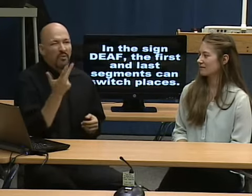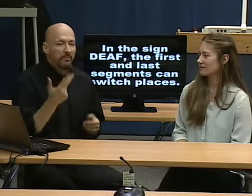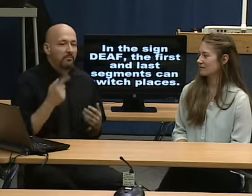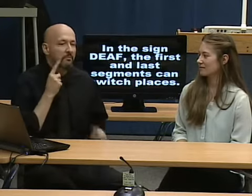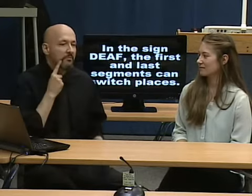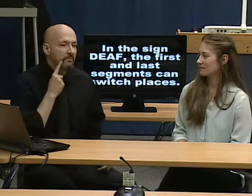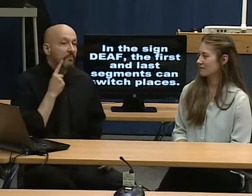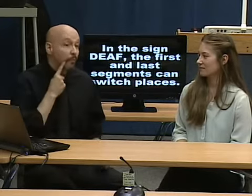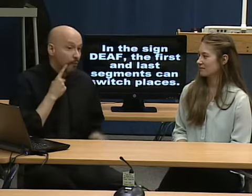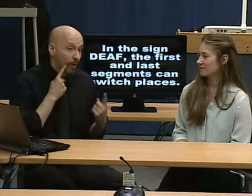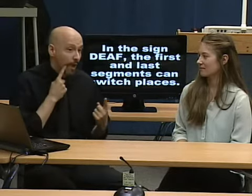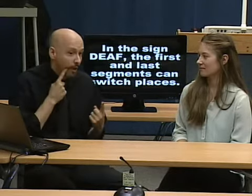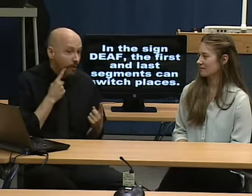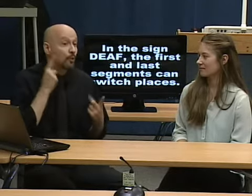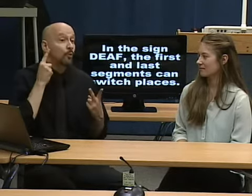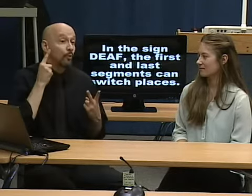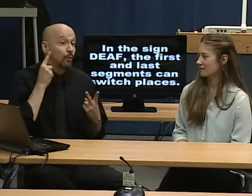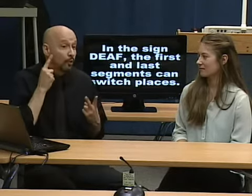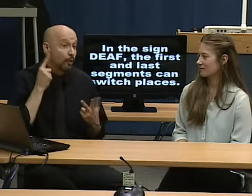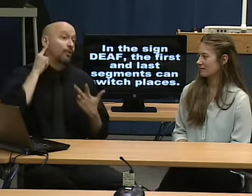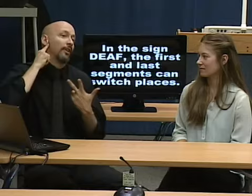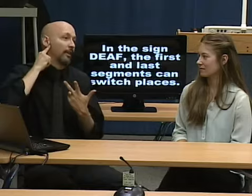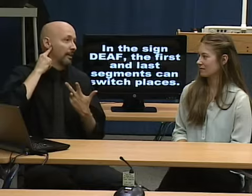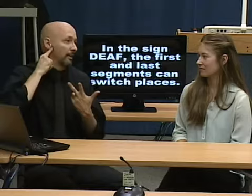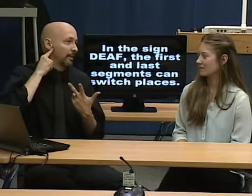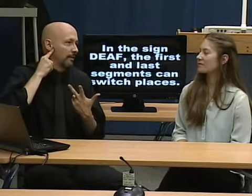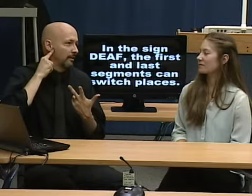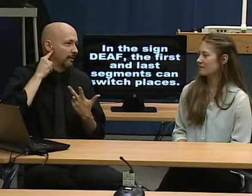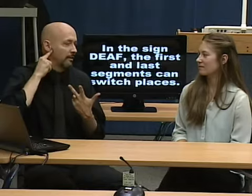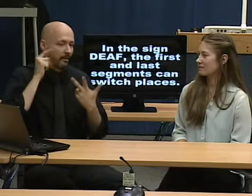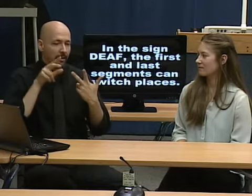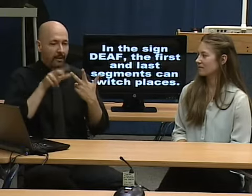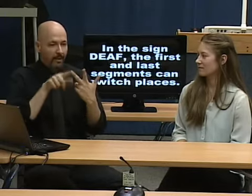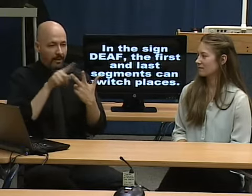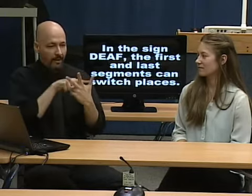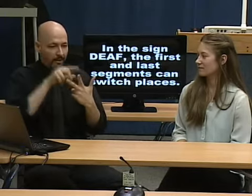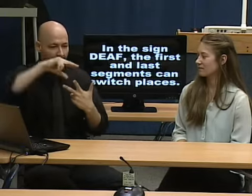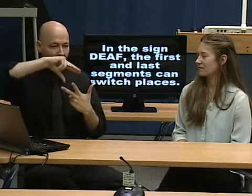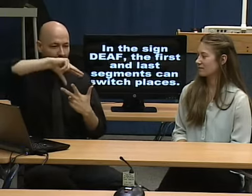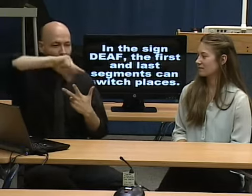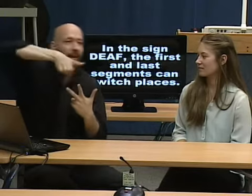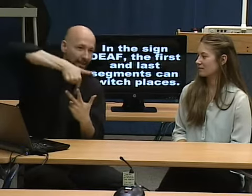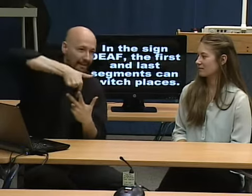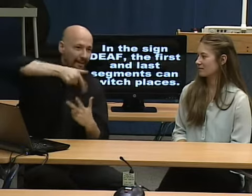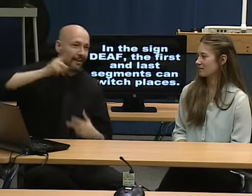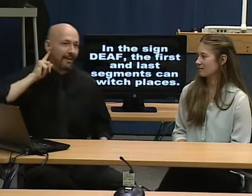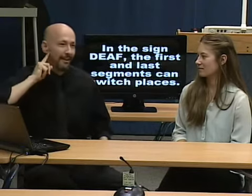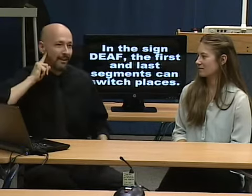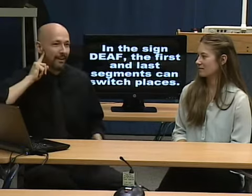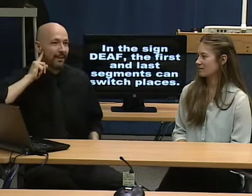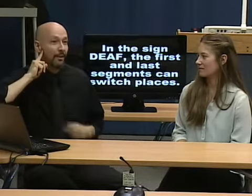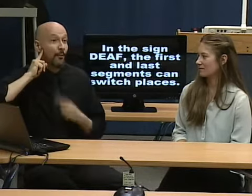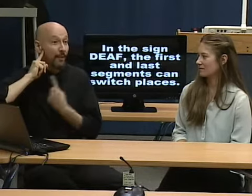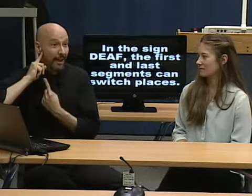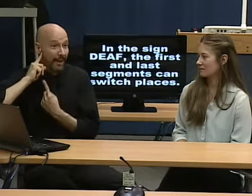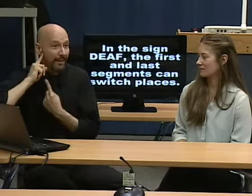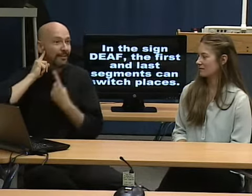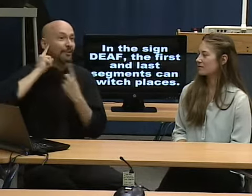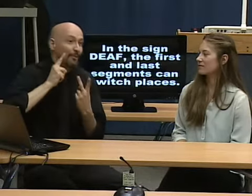Three. One, two, and three. Movement 1 and 3 can switch places. One, two, and three.